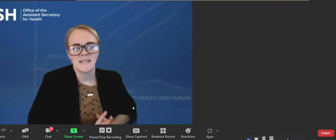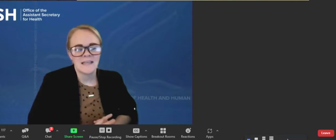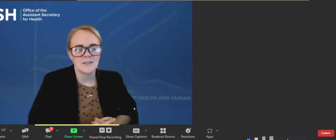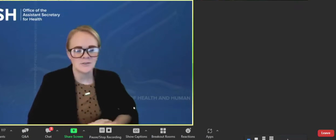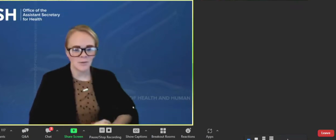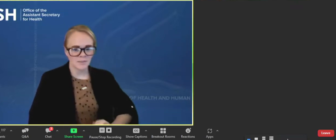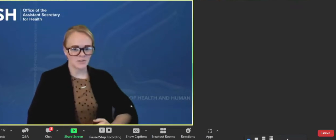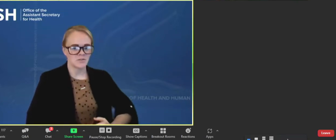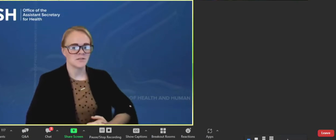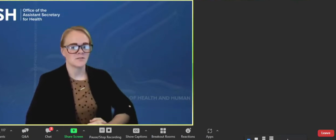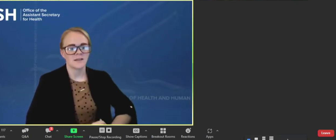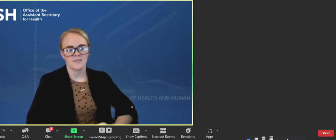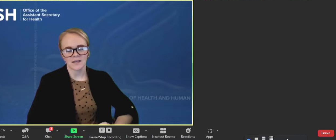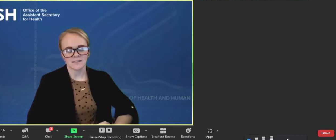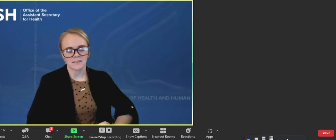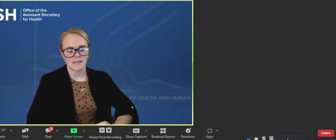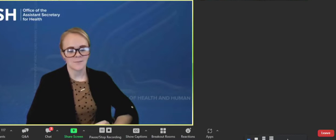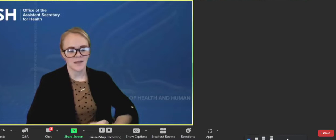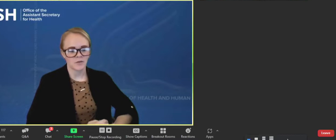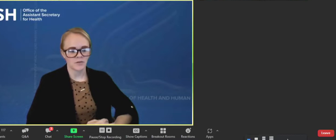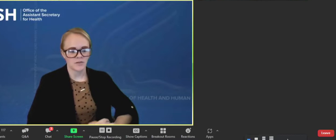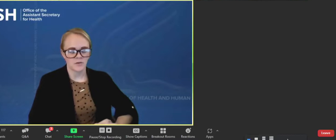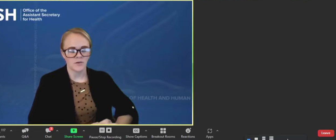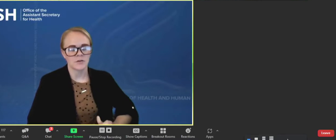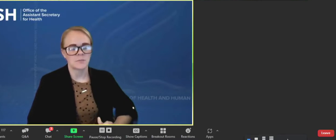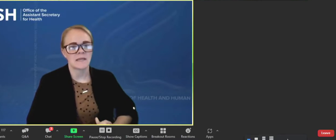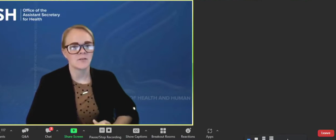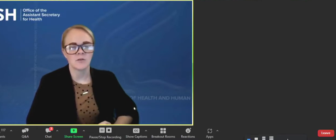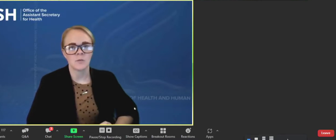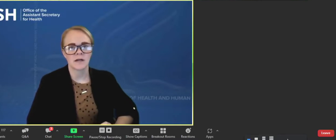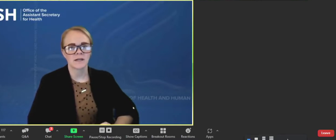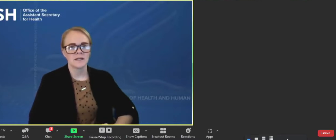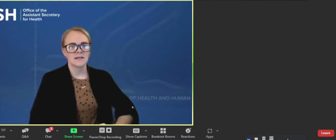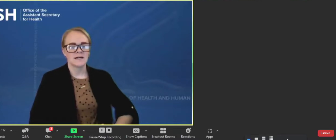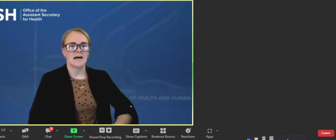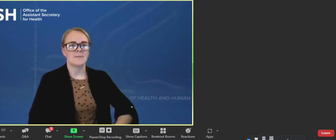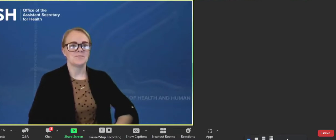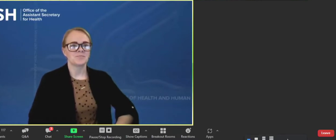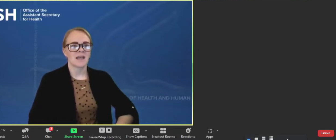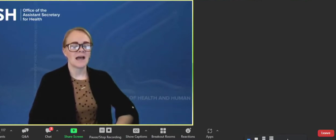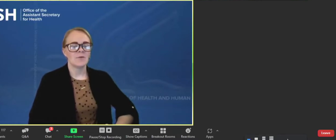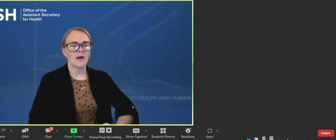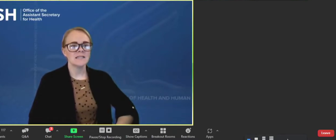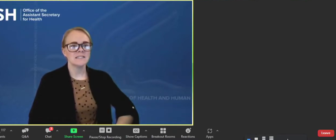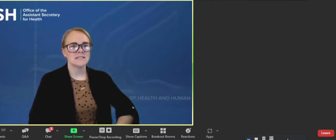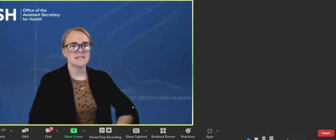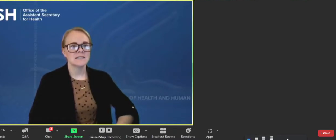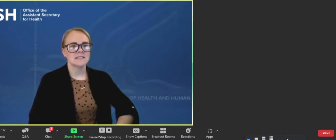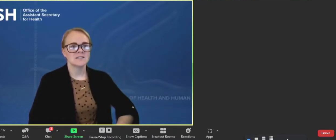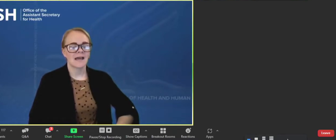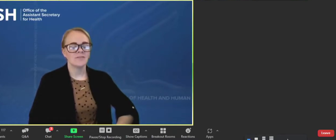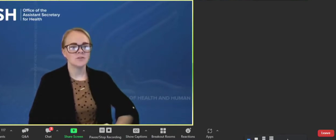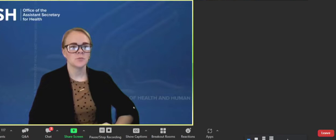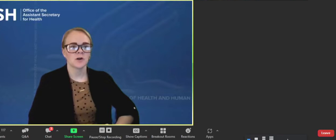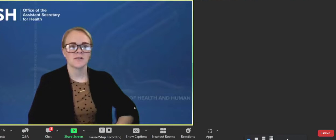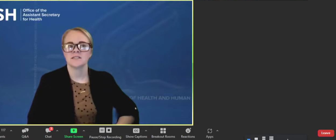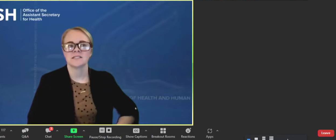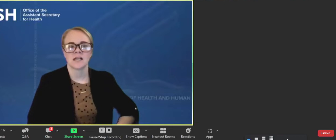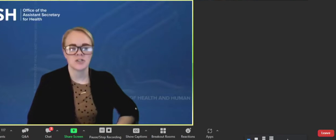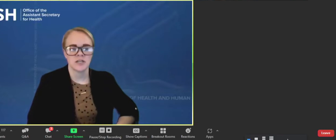Thank you so much, Susan, for giving us that overview of your meaningful work. I wanted to dive into more of a discussion